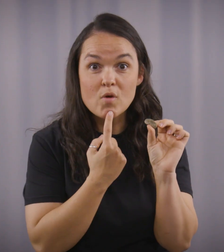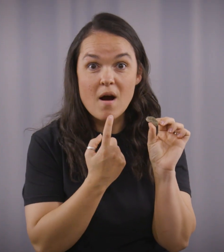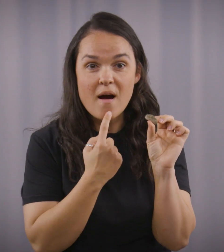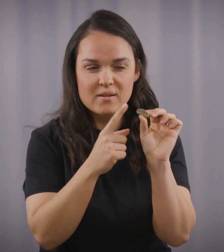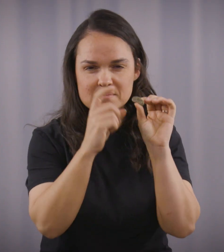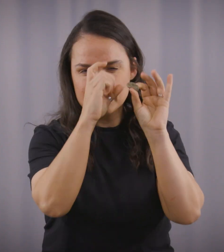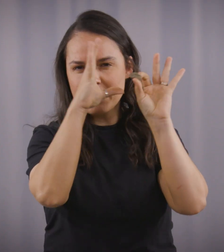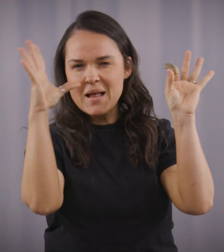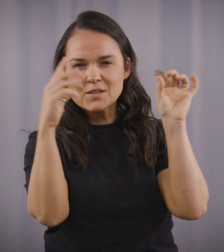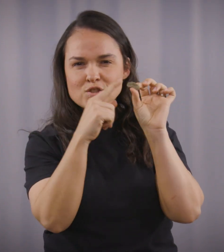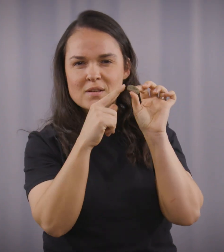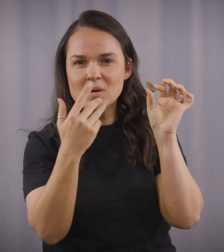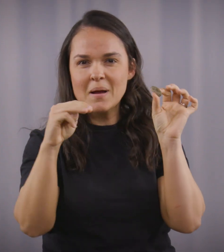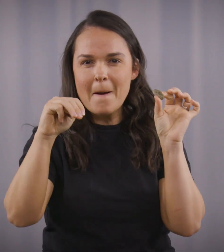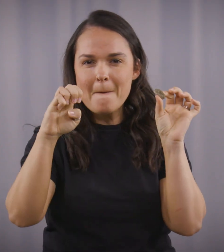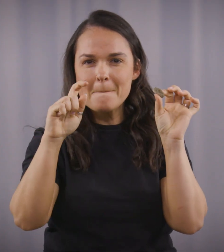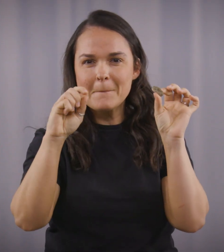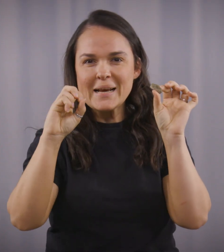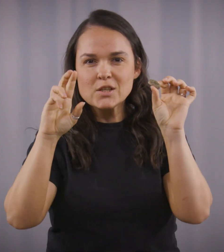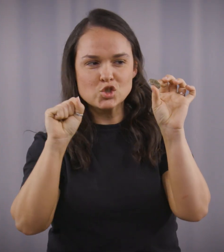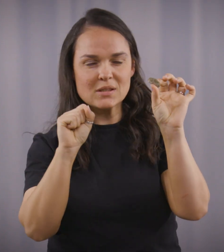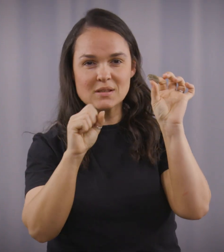So, now imagine that this rock is our meteor.